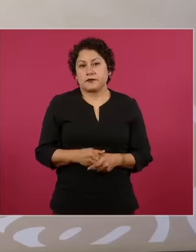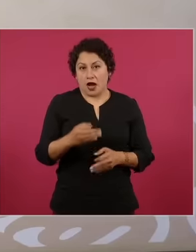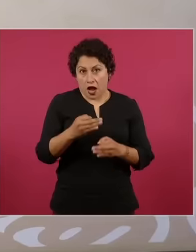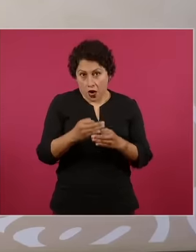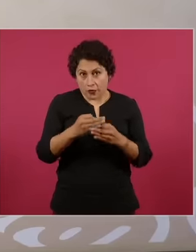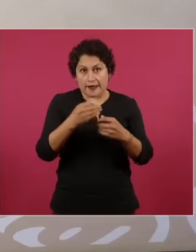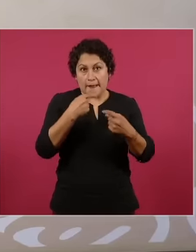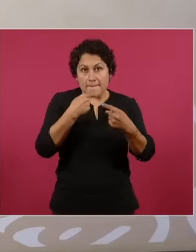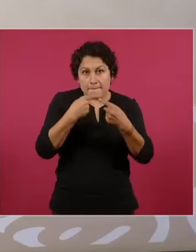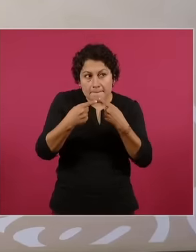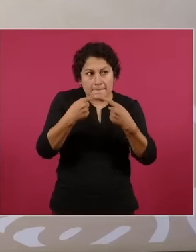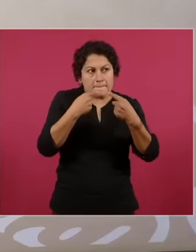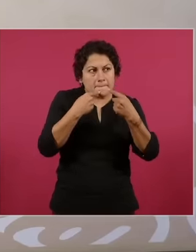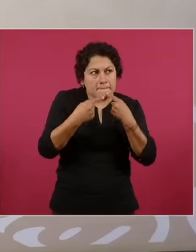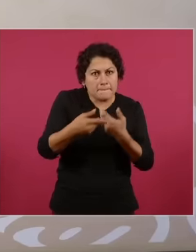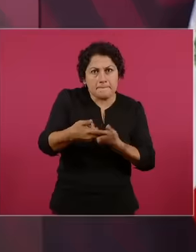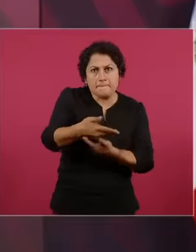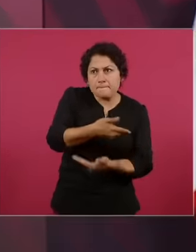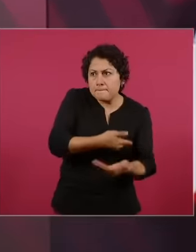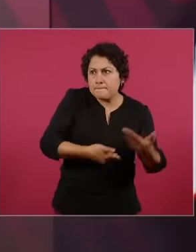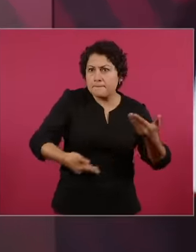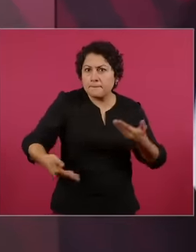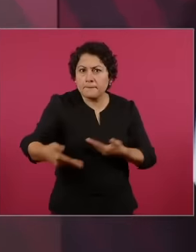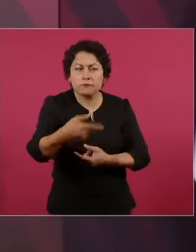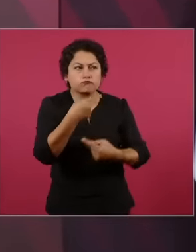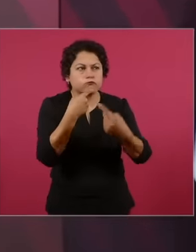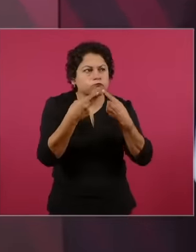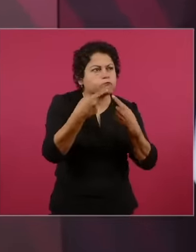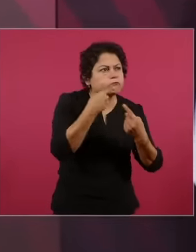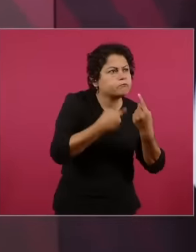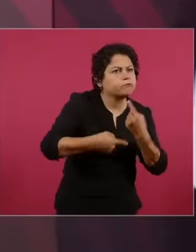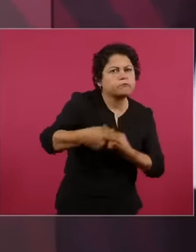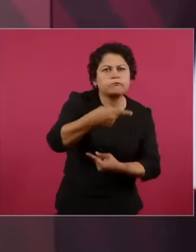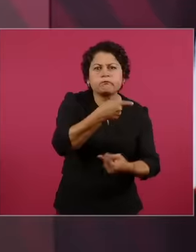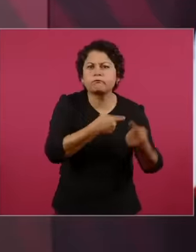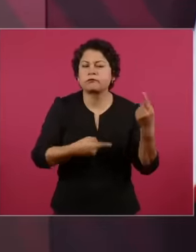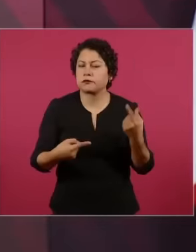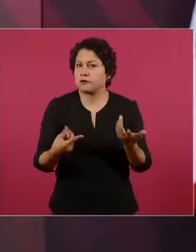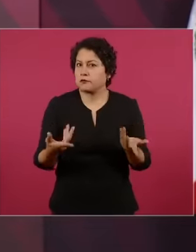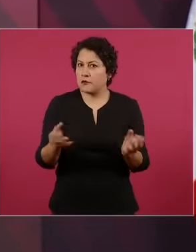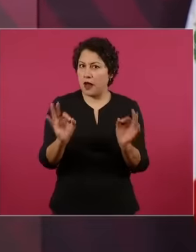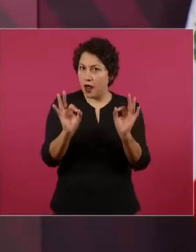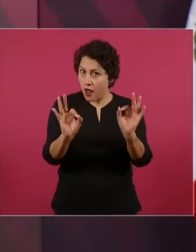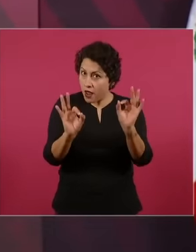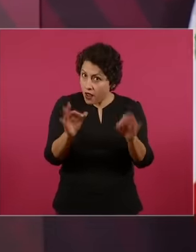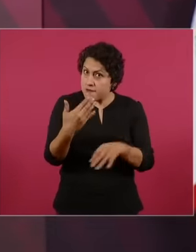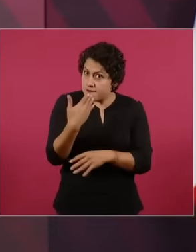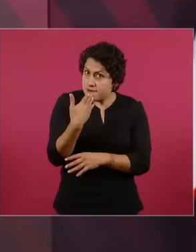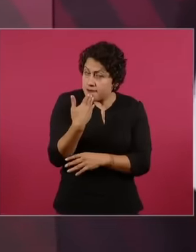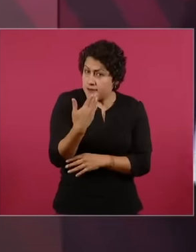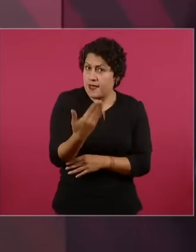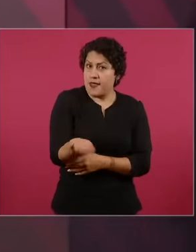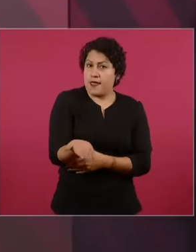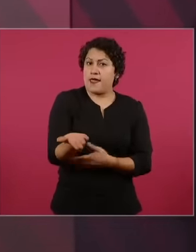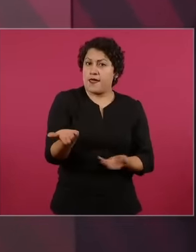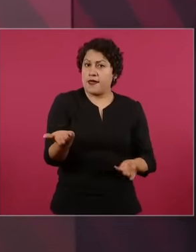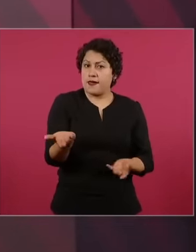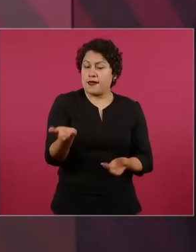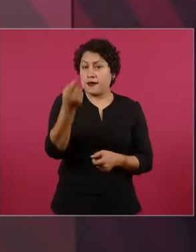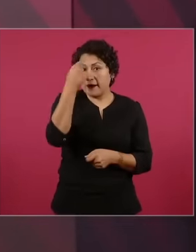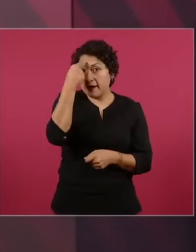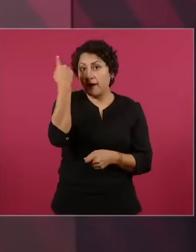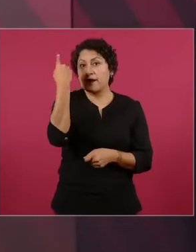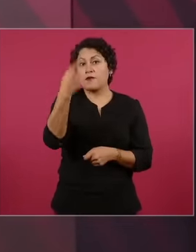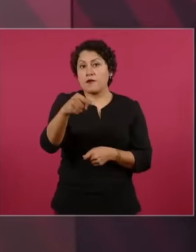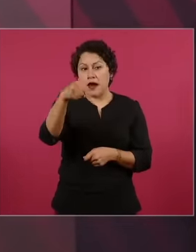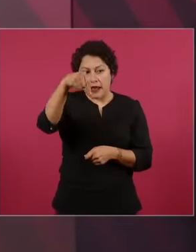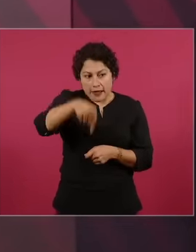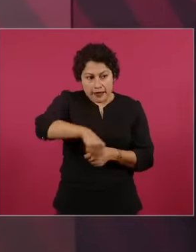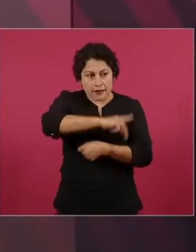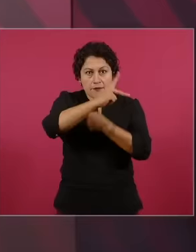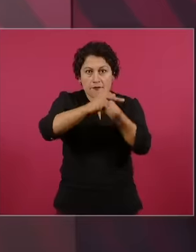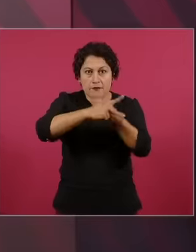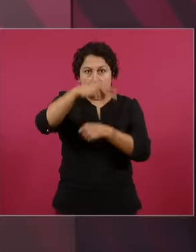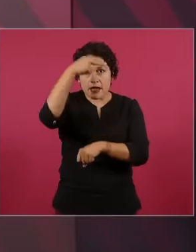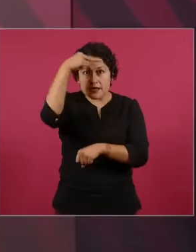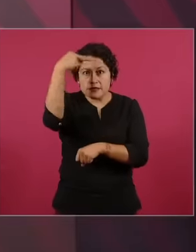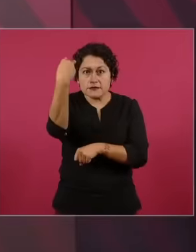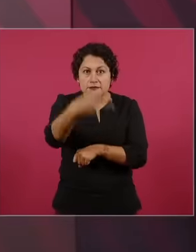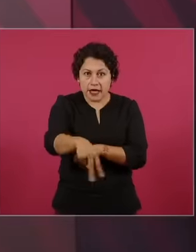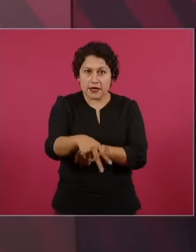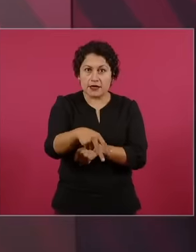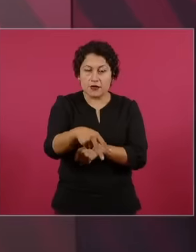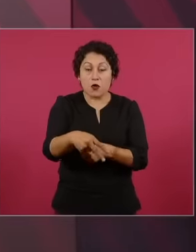good, very good for the purification of the public life of the country, it is very good